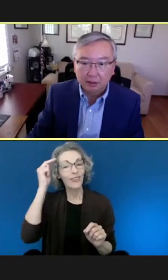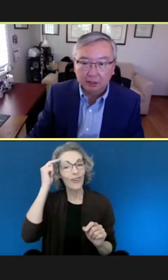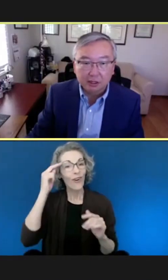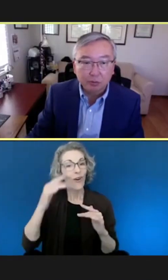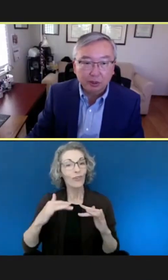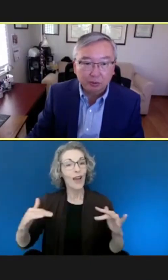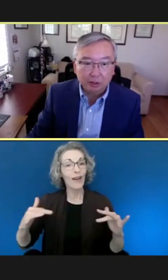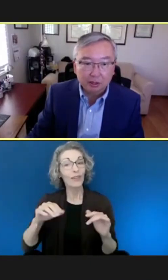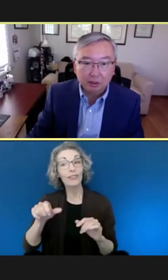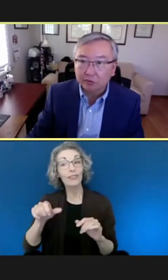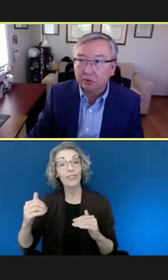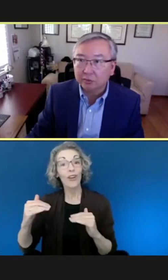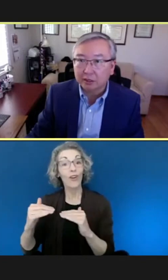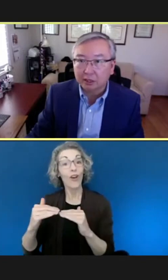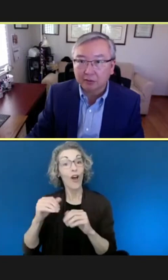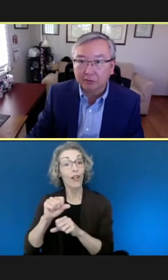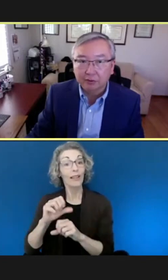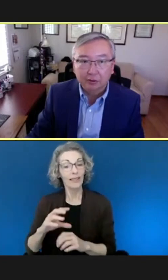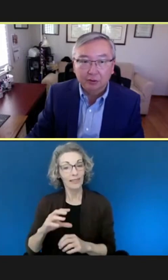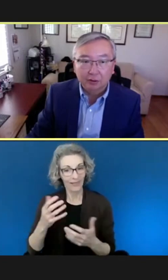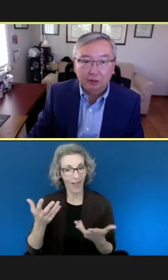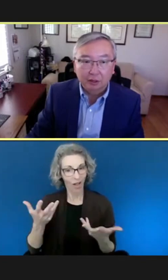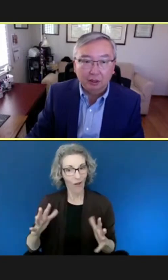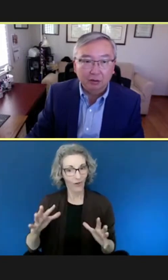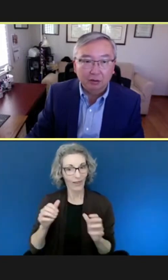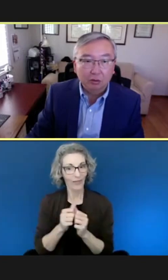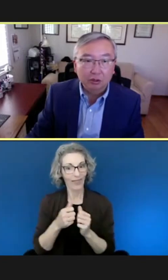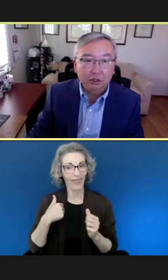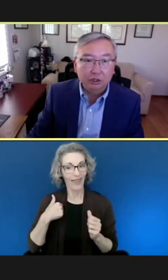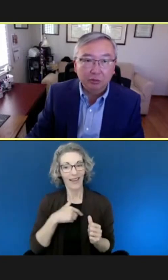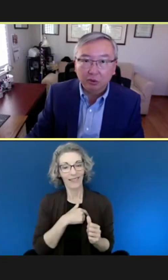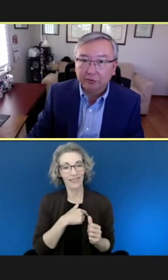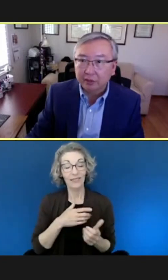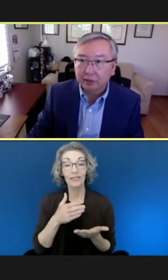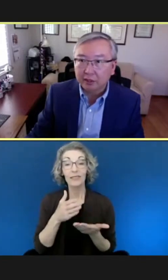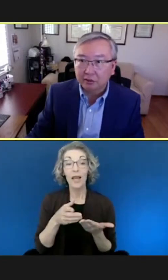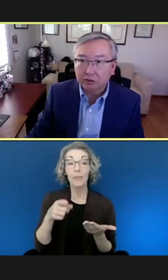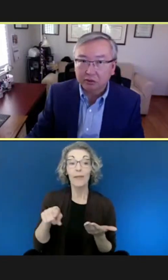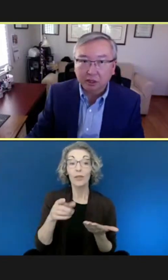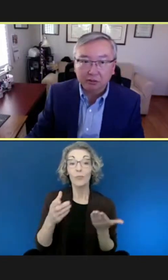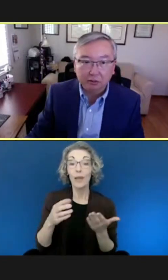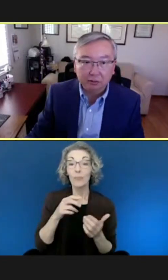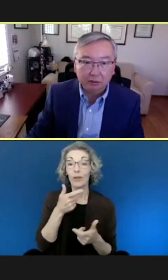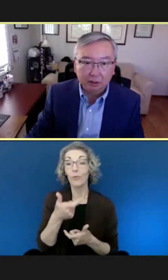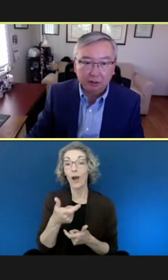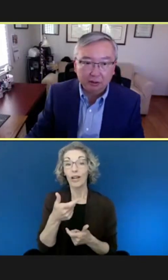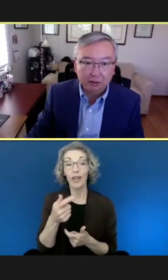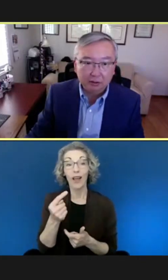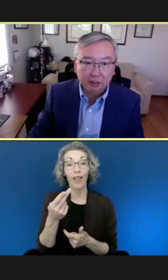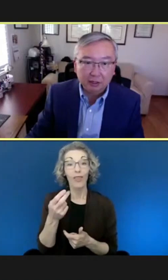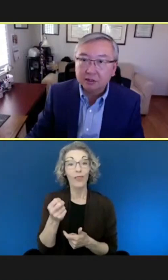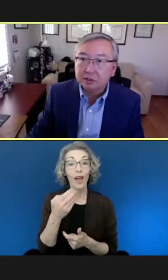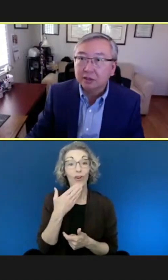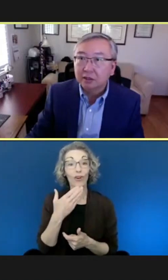And some of you might have watched Shaun Murphy in The Good Doctor,